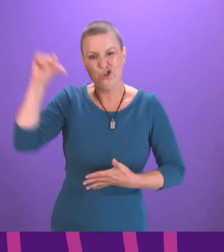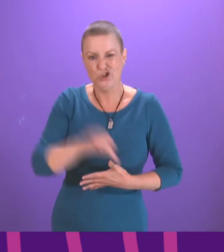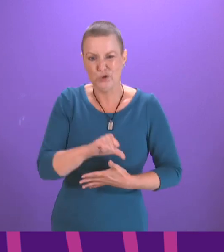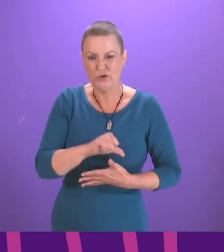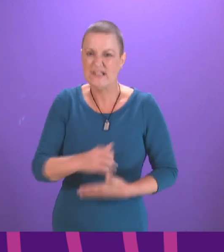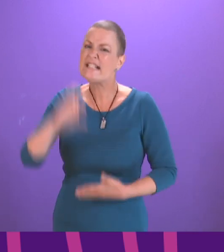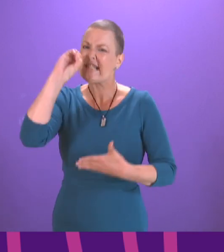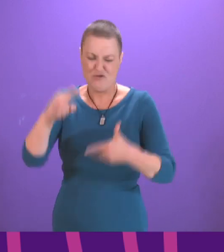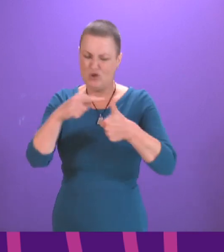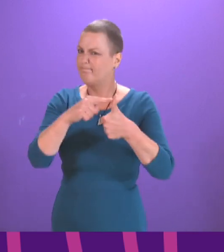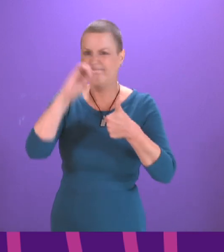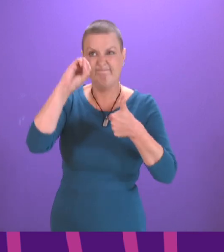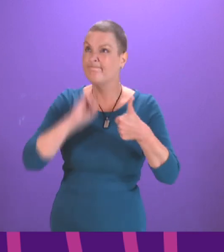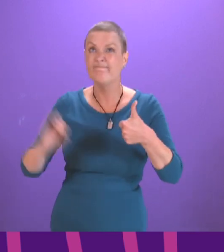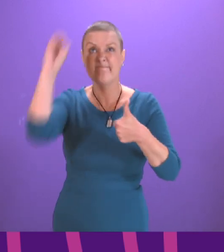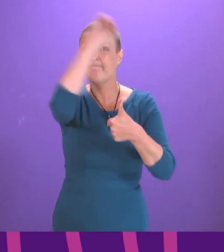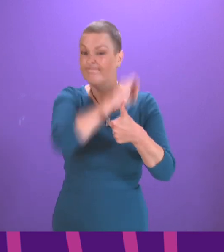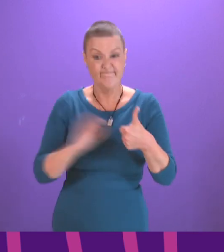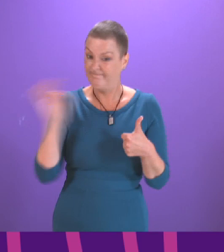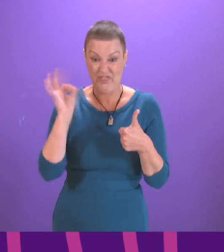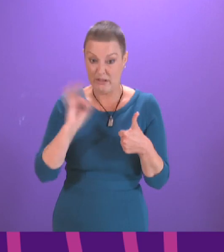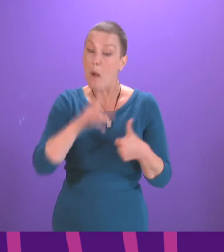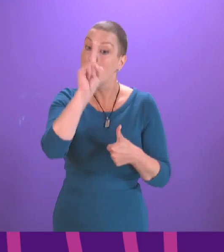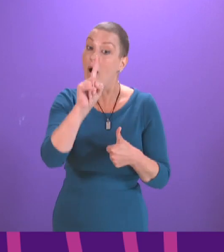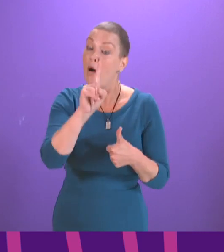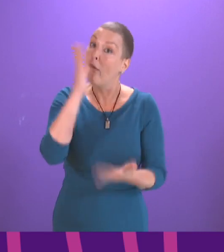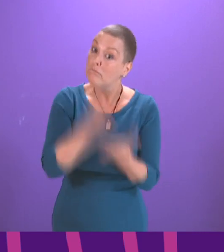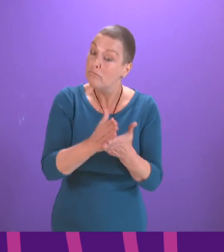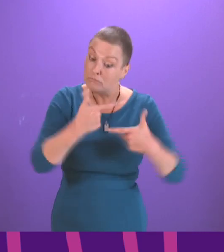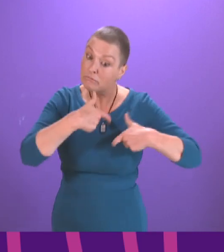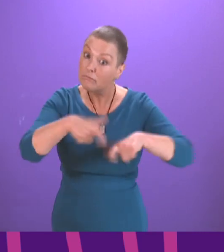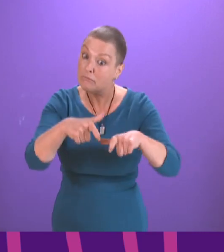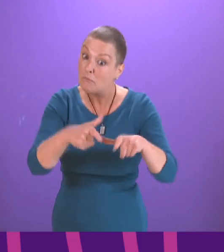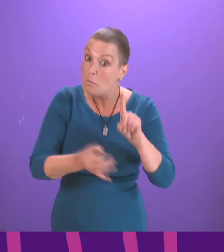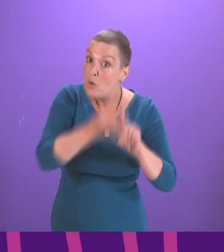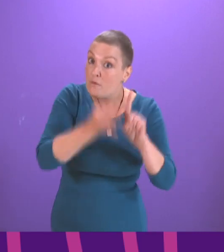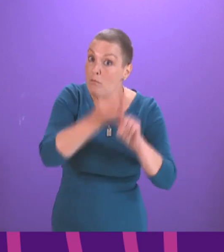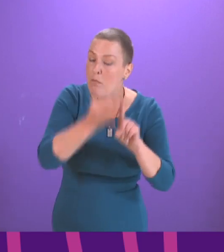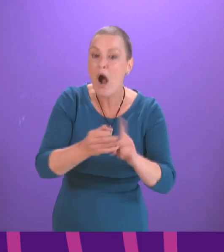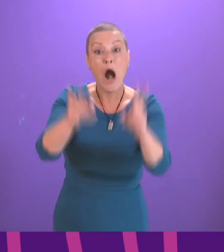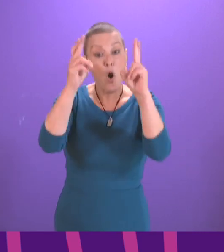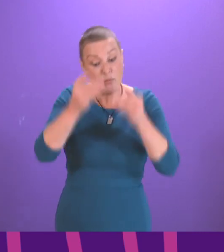level, zero. However, if we see continued progress, I hope that that might change—and will change—in the weeks ahead.